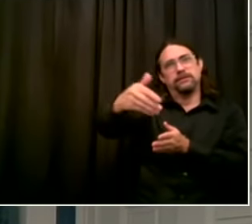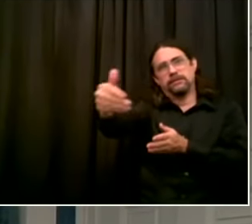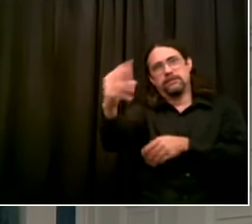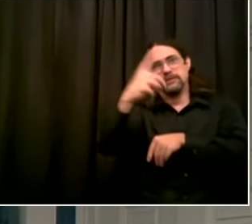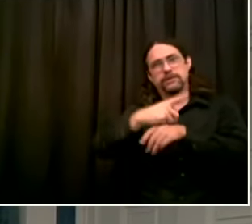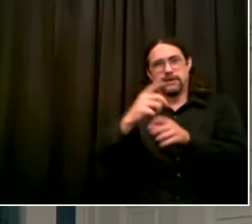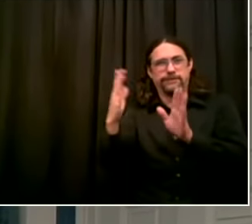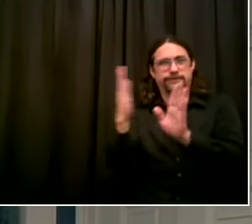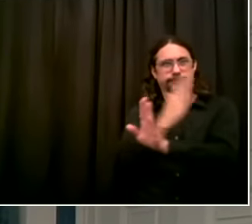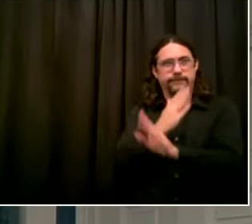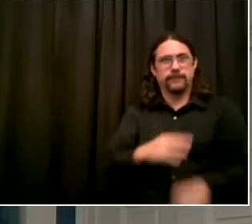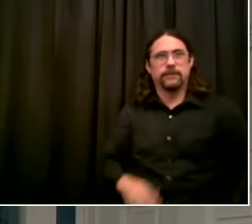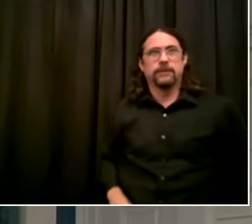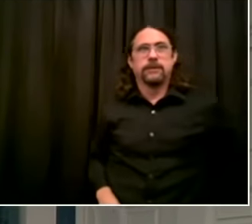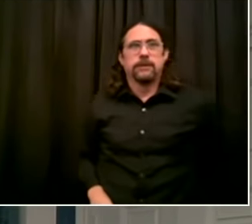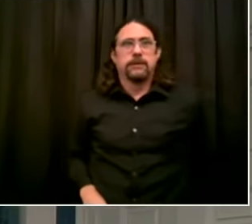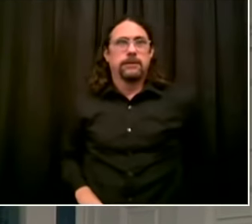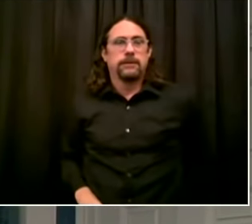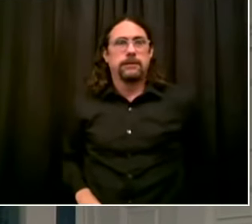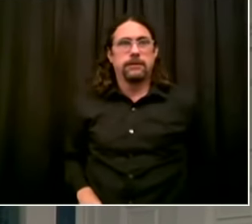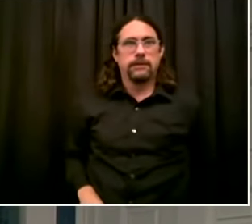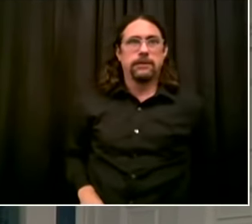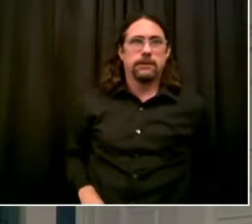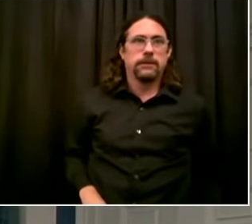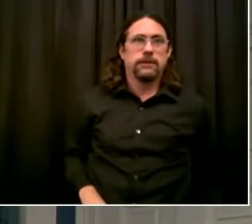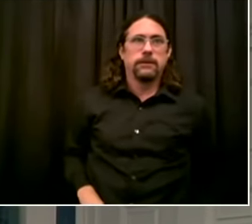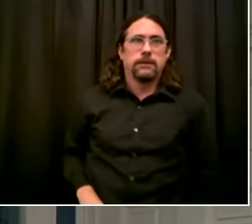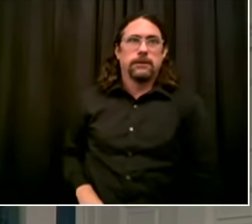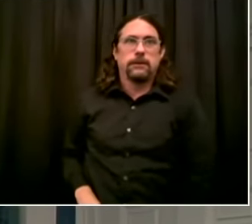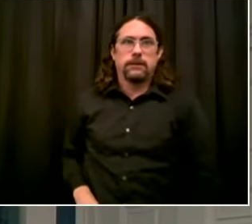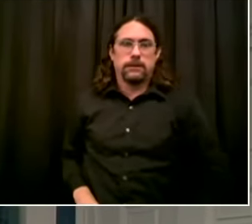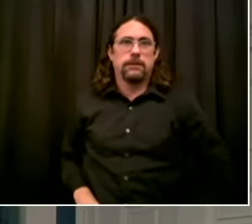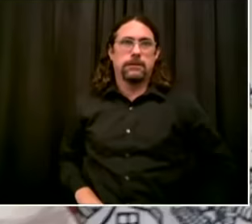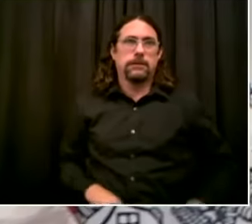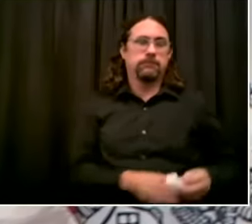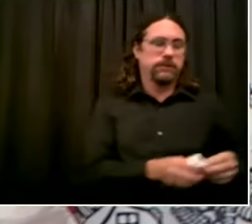EFFORT OF THE IF SO WE WOLDU ANNOUNCE HTATY B MORNING. BUT IT IS GOING